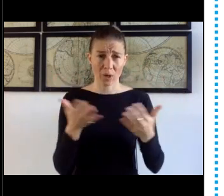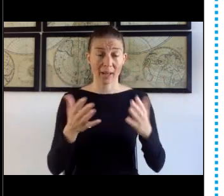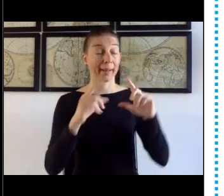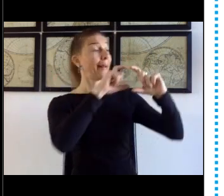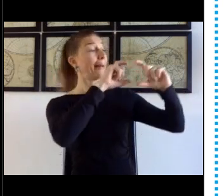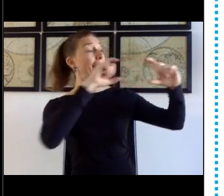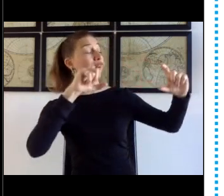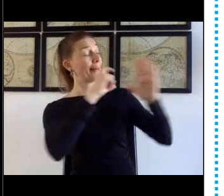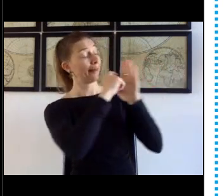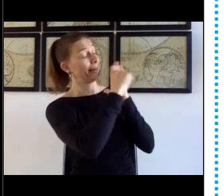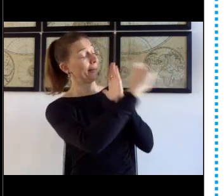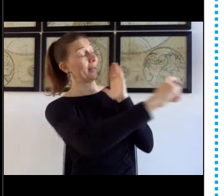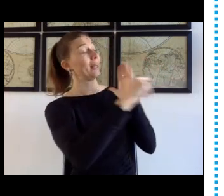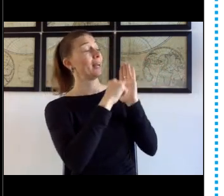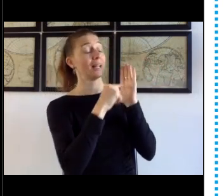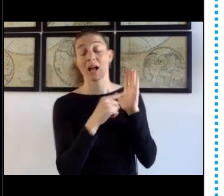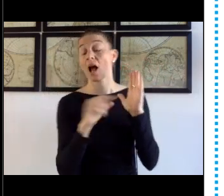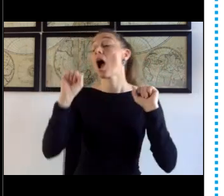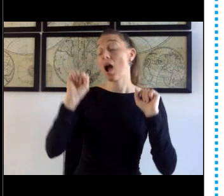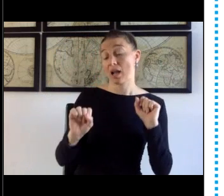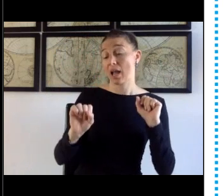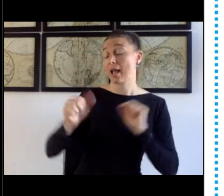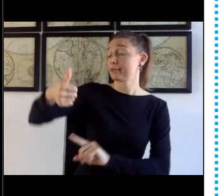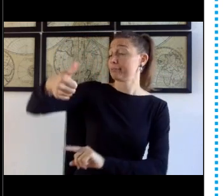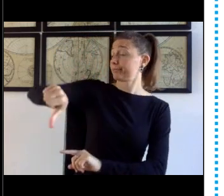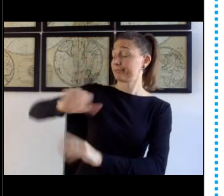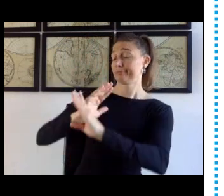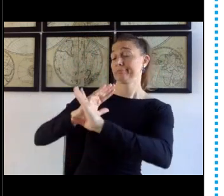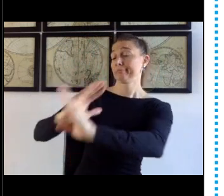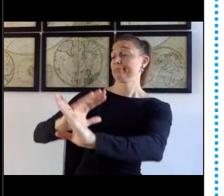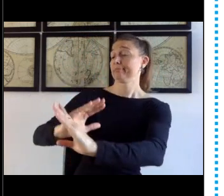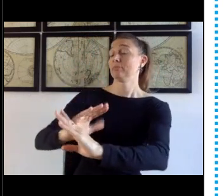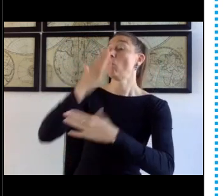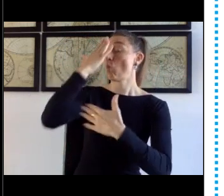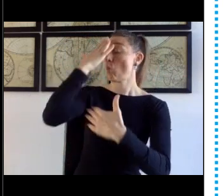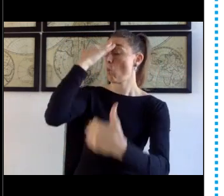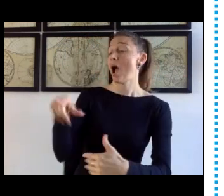There are many cases and unfortunately there is no obligation at the moment